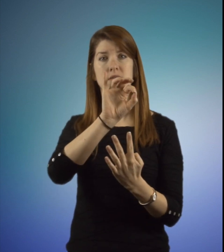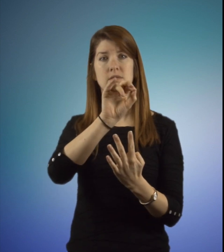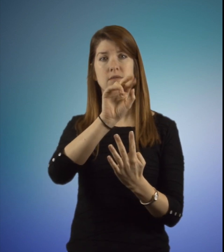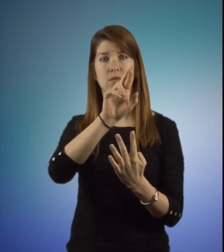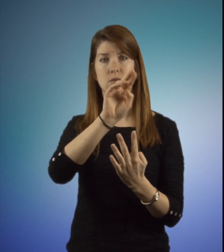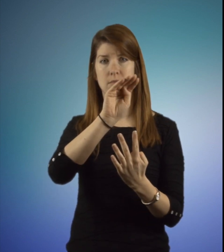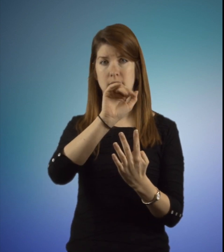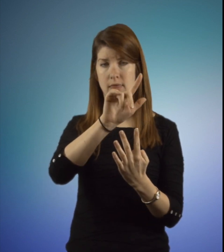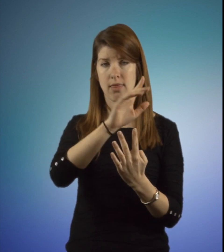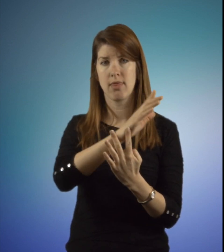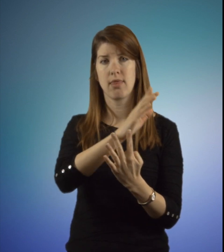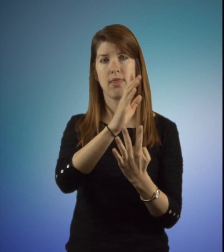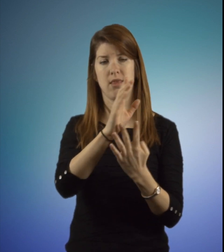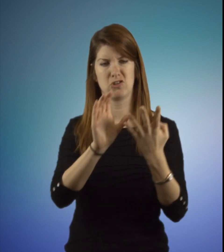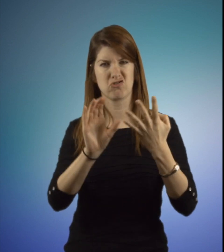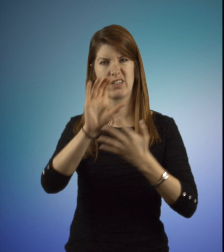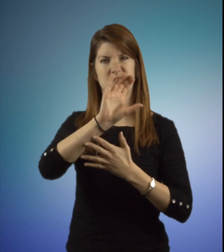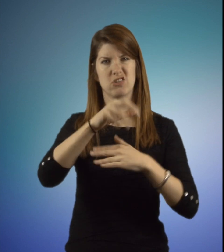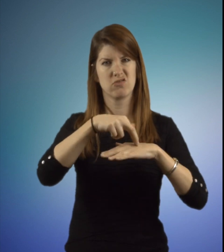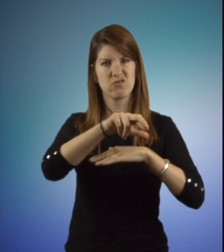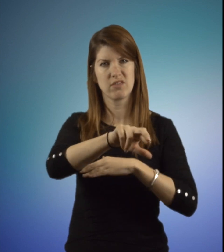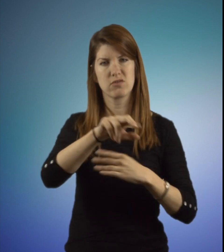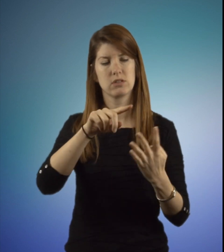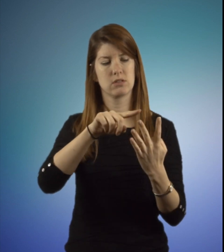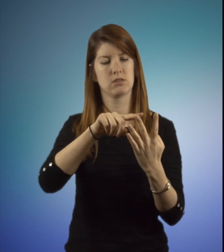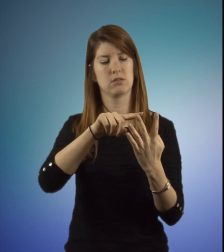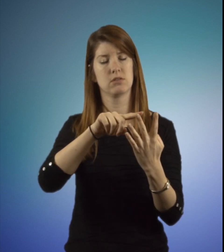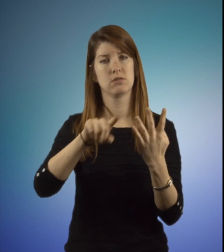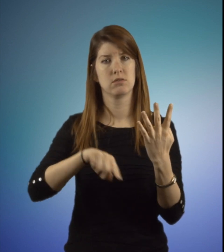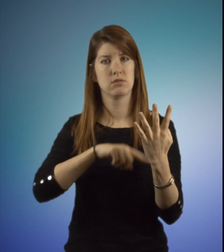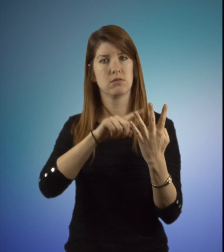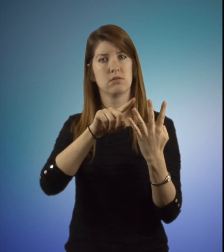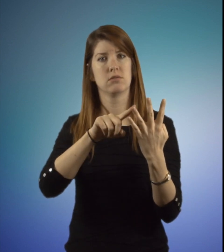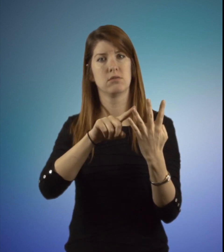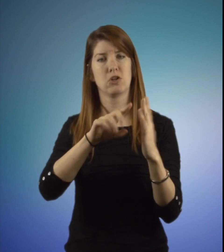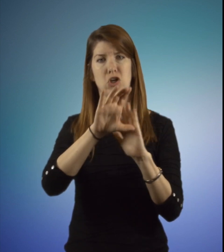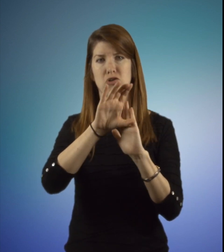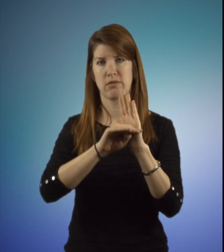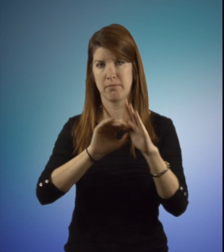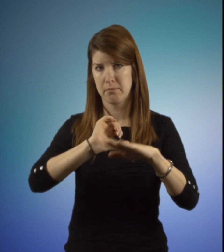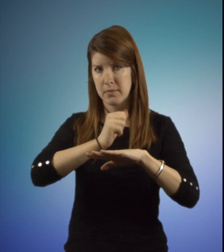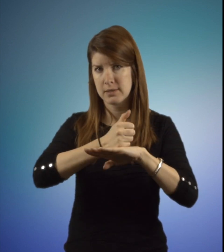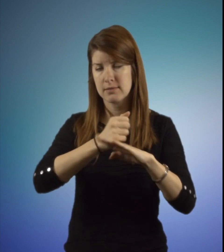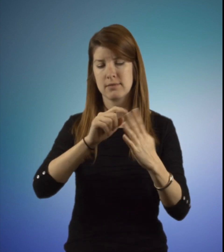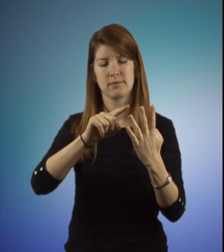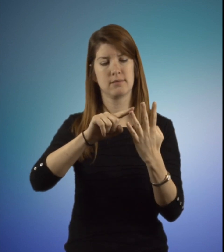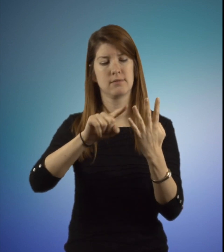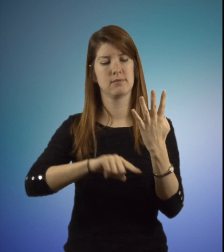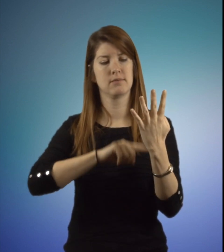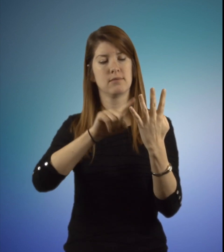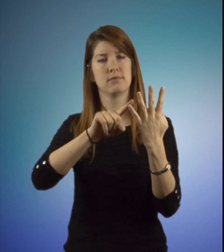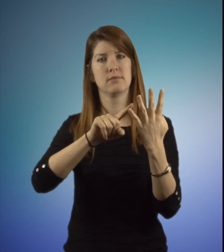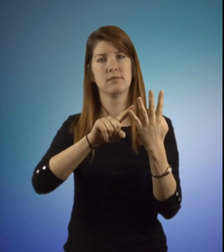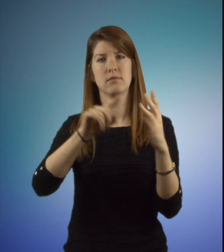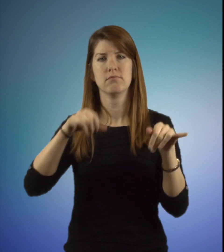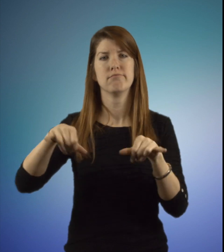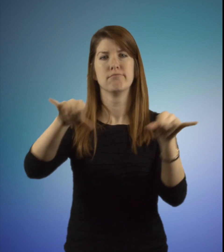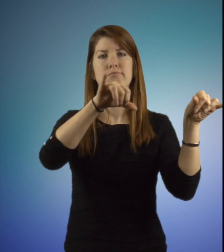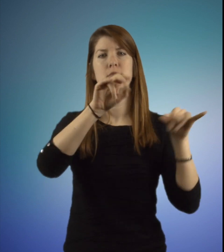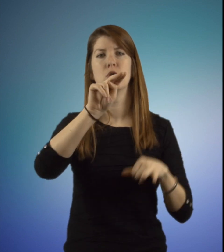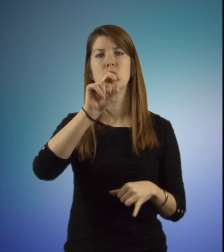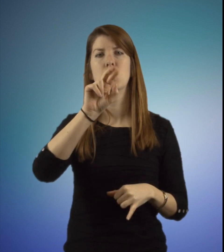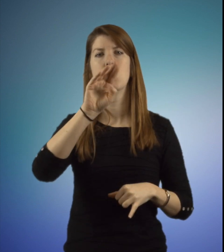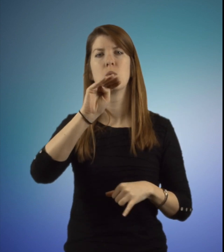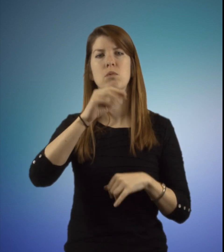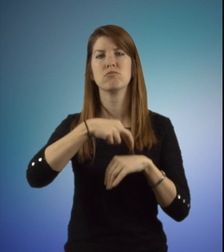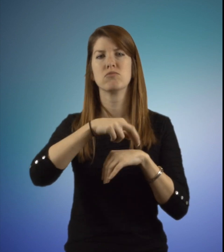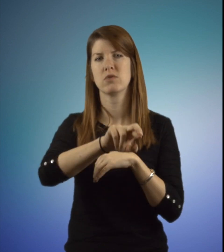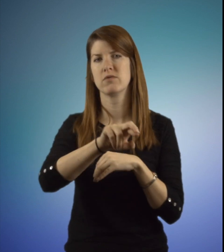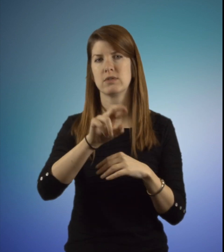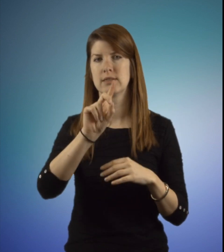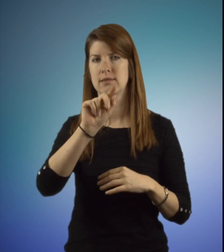Informal data, criterion-referenced data, curriculum-based data, and norm reference data.